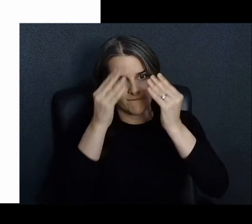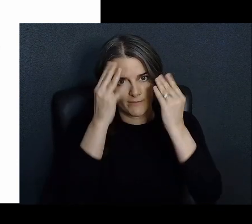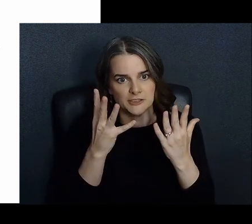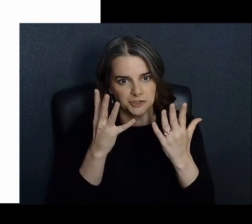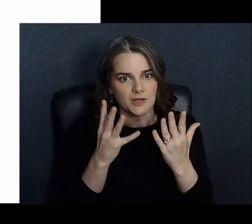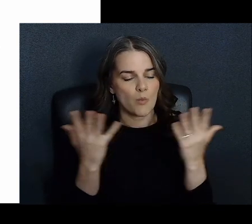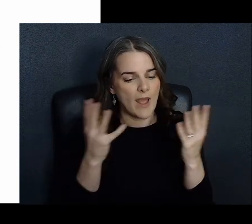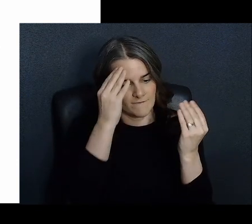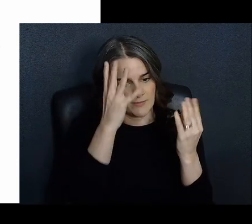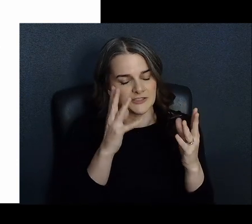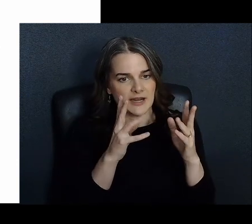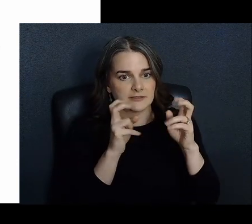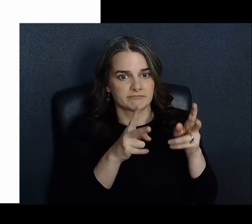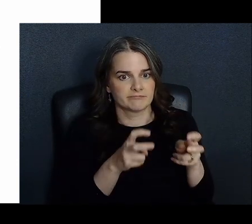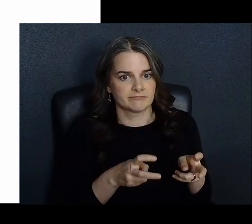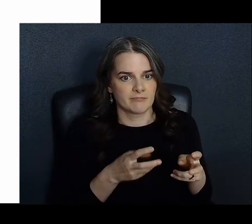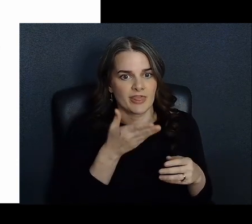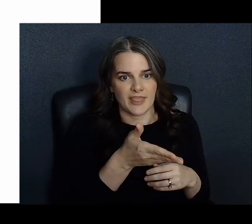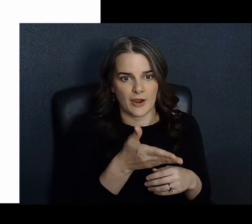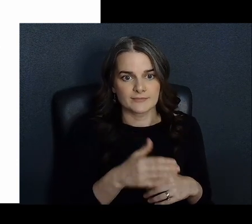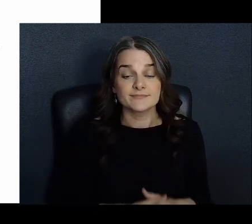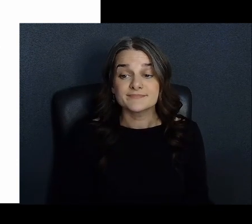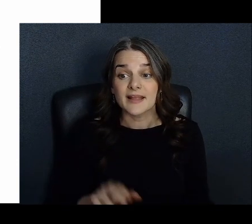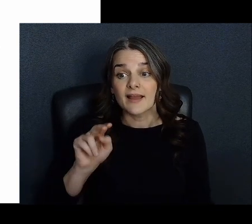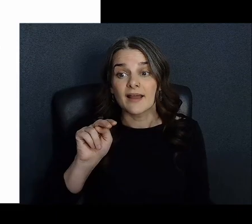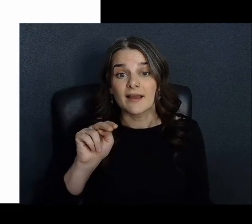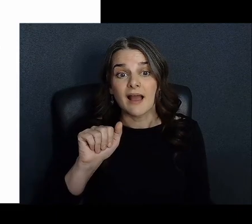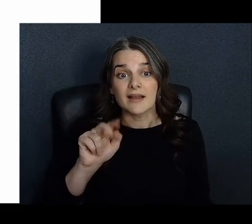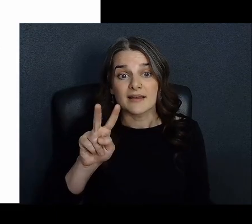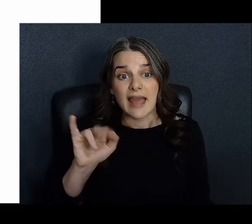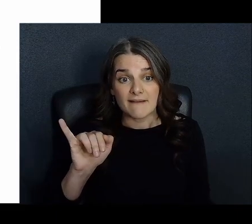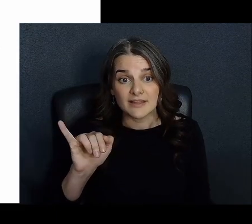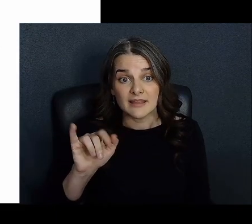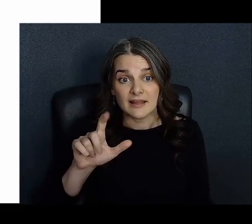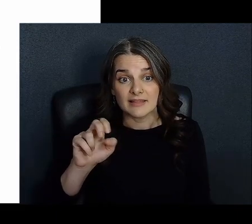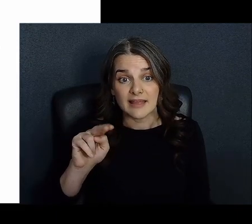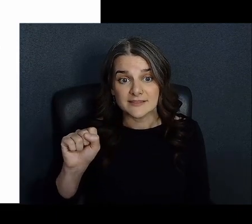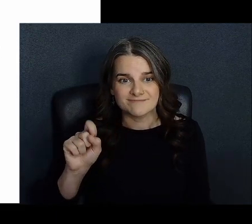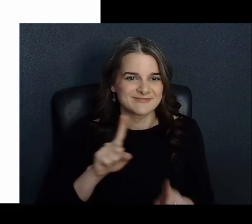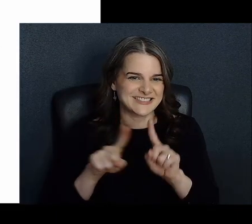Navi-Lens is a different approach. They actually provide you with ability